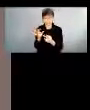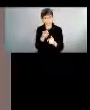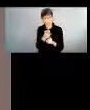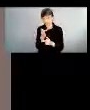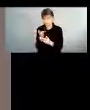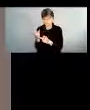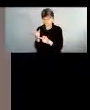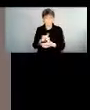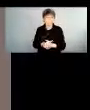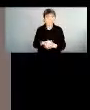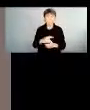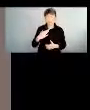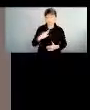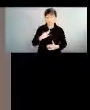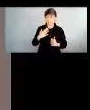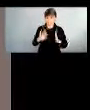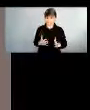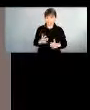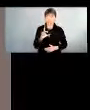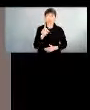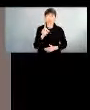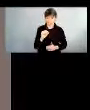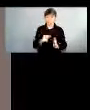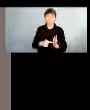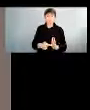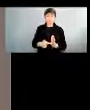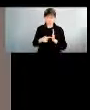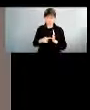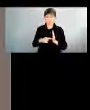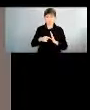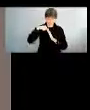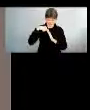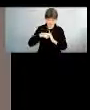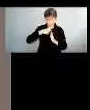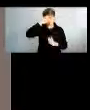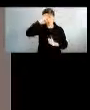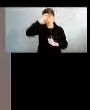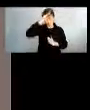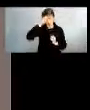The applicant has demonstrated a deep understanding of their artistic practice and the role they